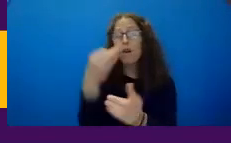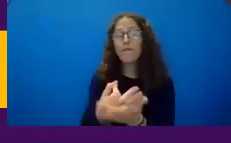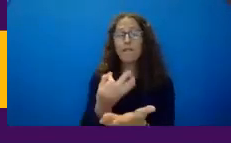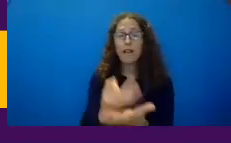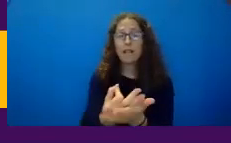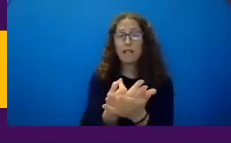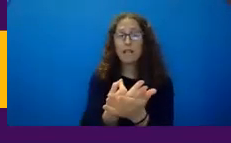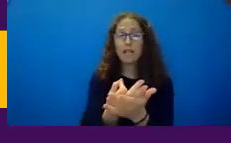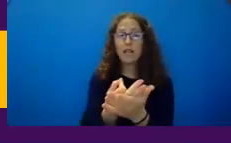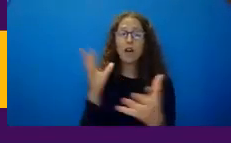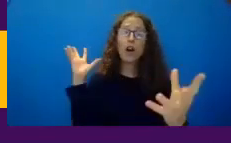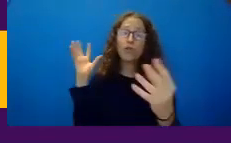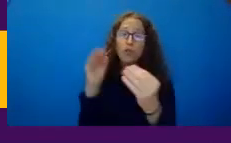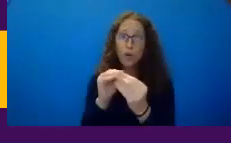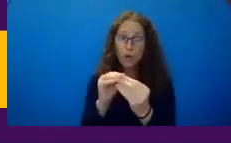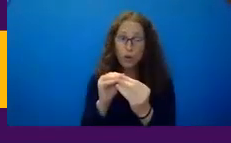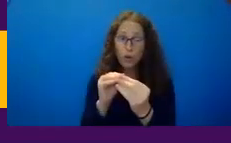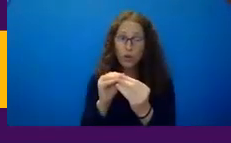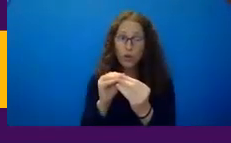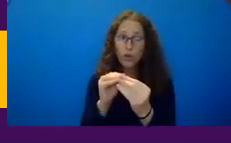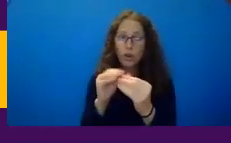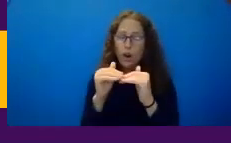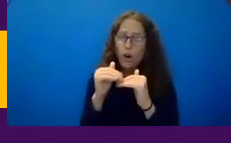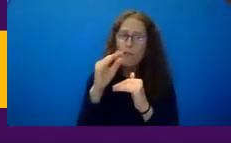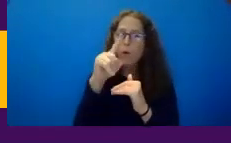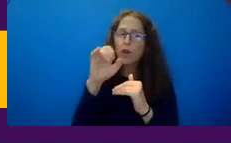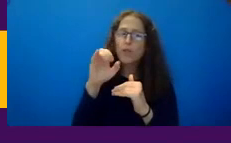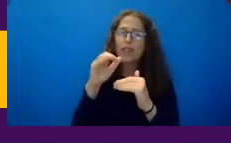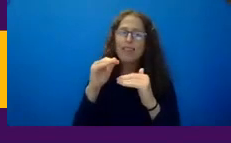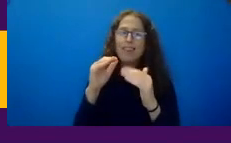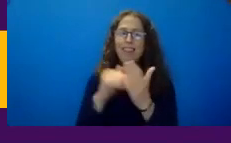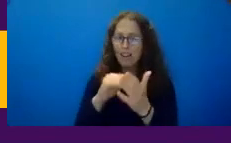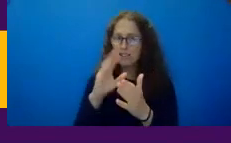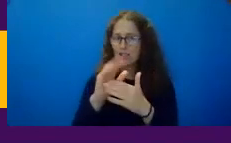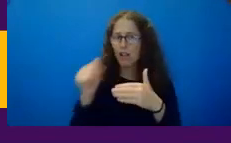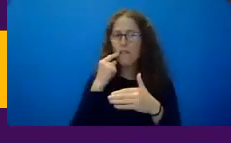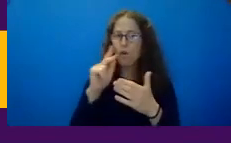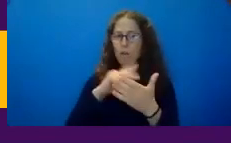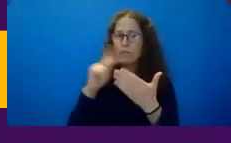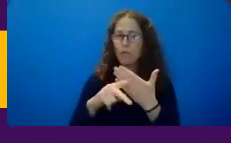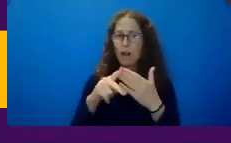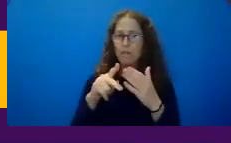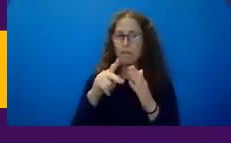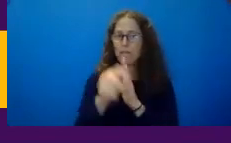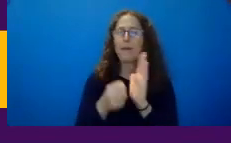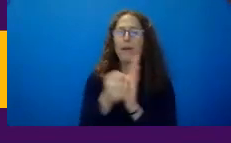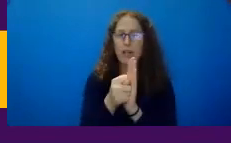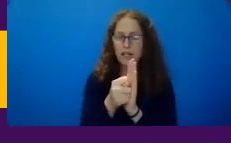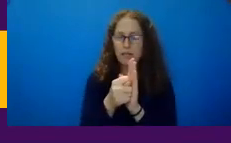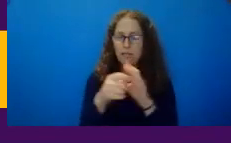$958,347 IS AVAILABLE FOR THE THREE-YEAR PROGRAM CYCLE.